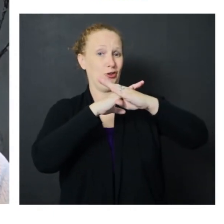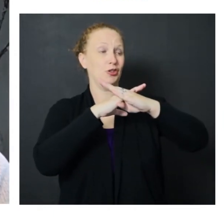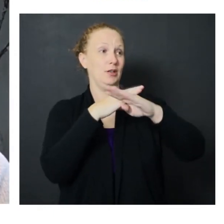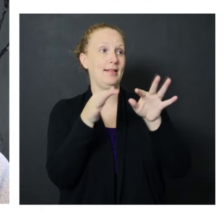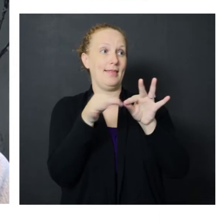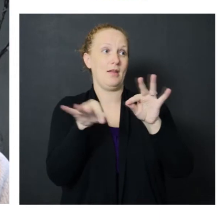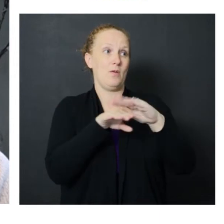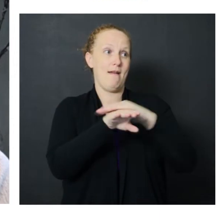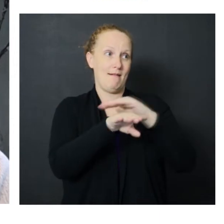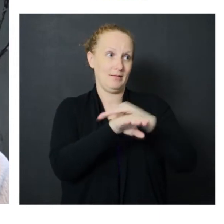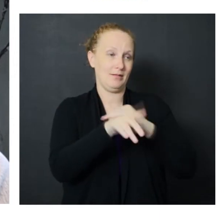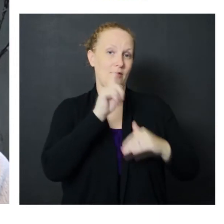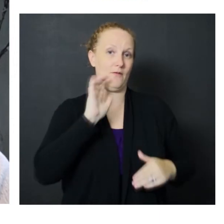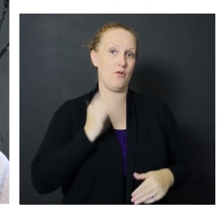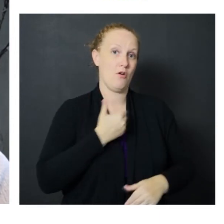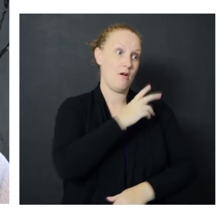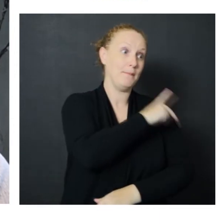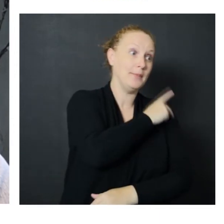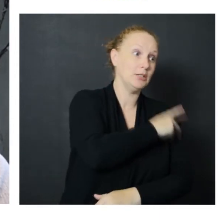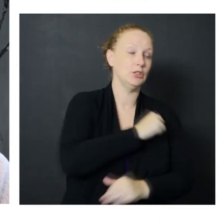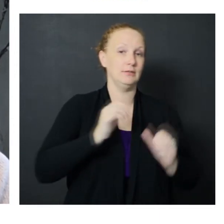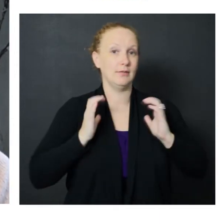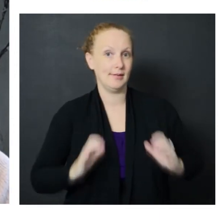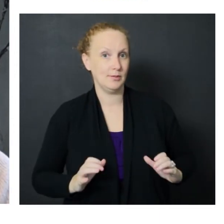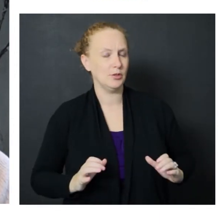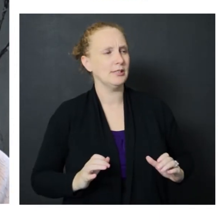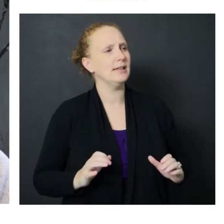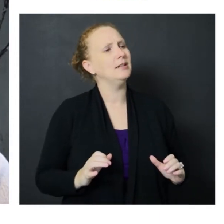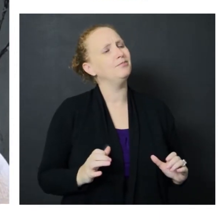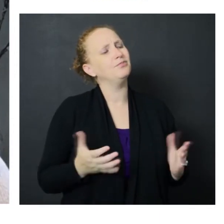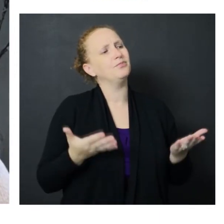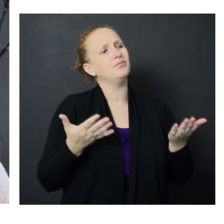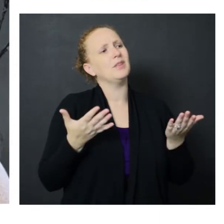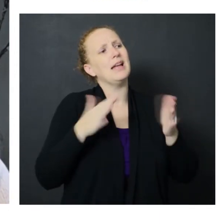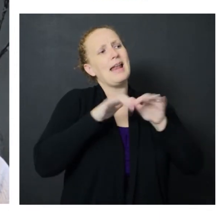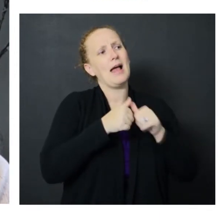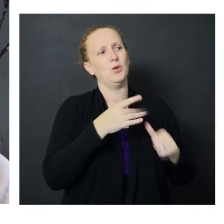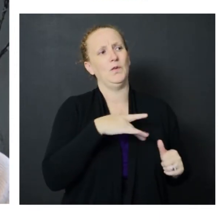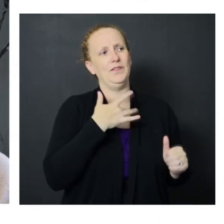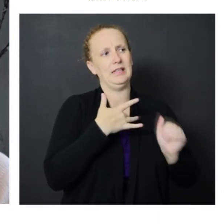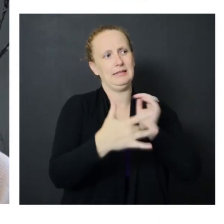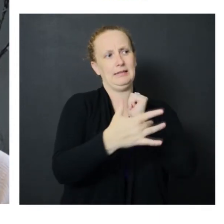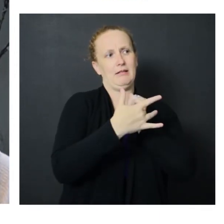and customers? And, what do you think will be the role of the technology in tomorrow's